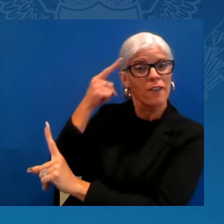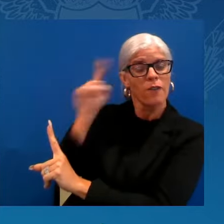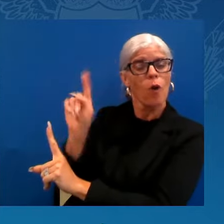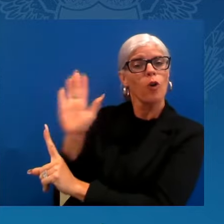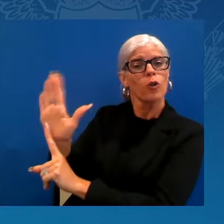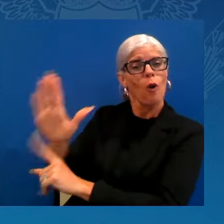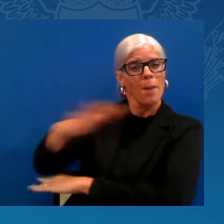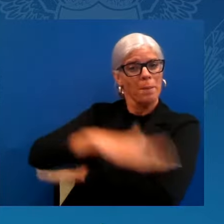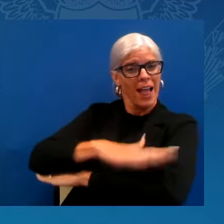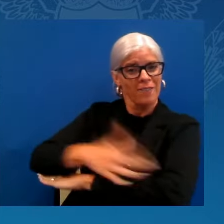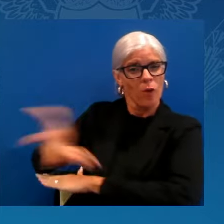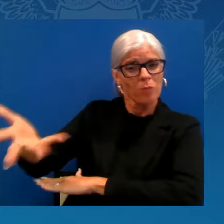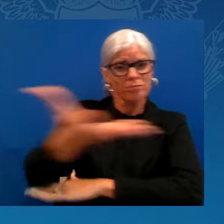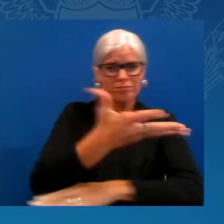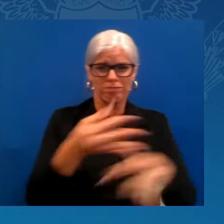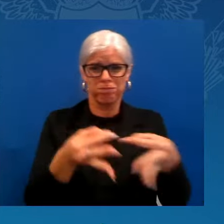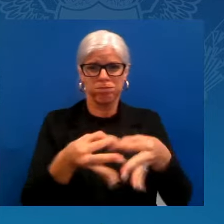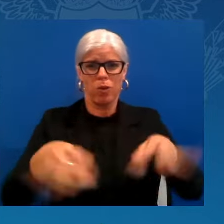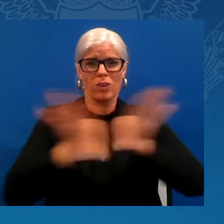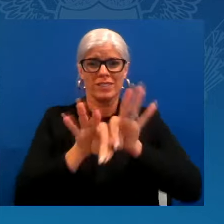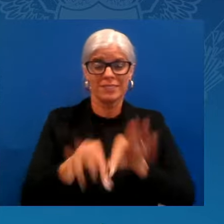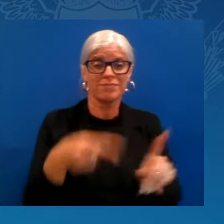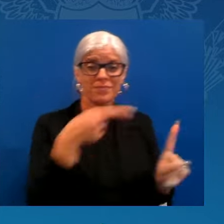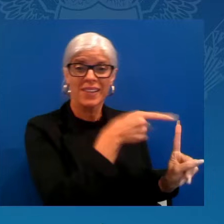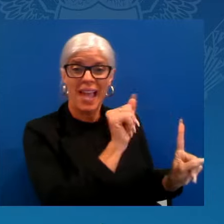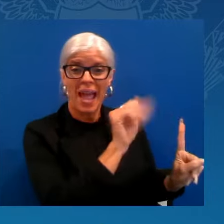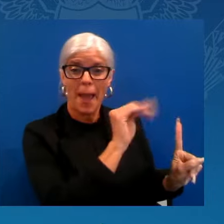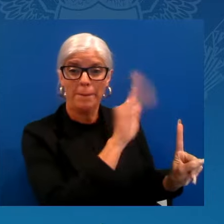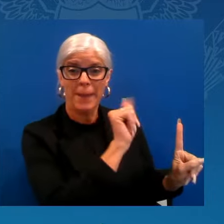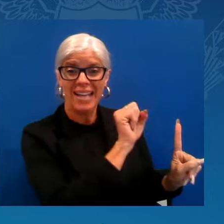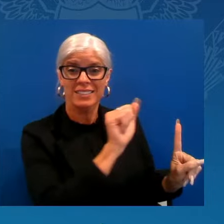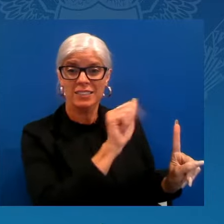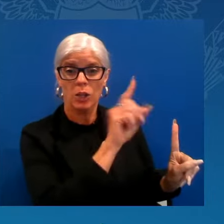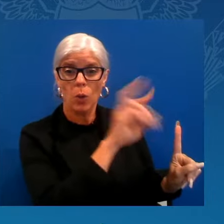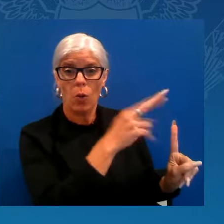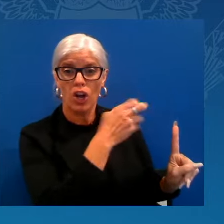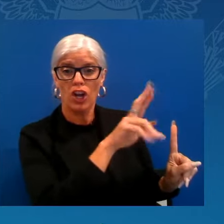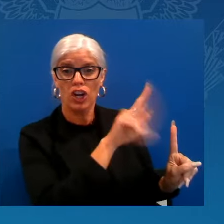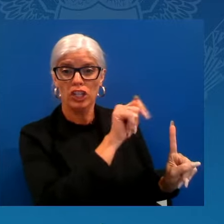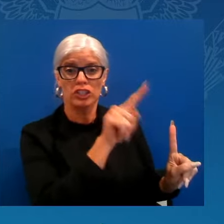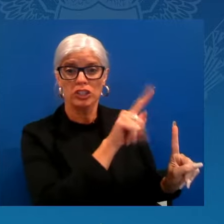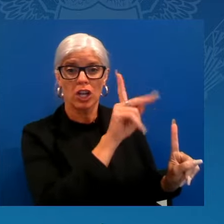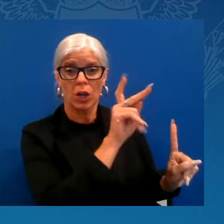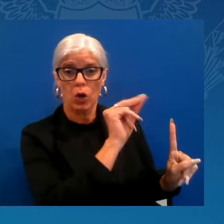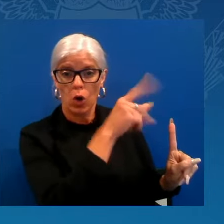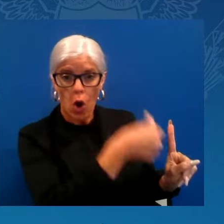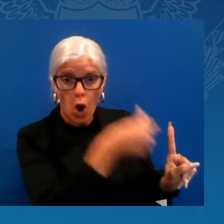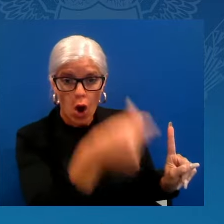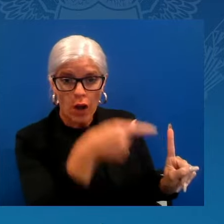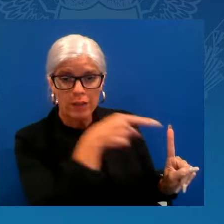it is so good to be with you again. And I thank you always for the extraordinary leadership